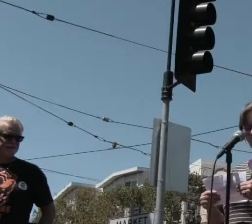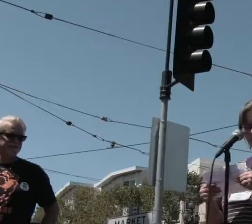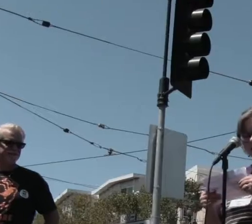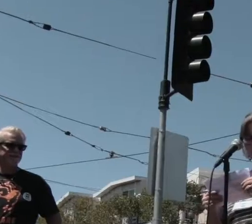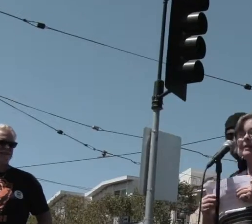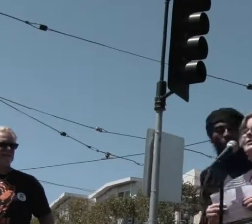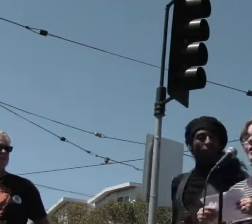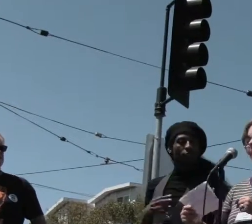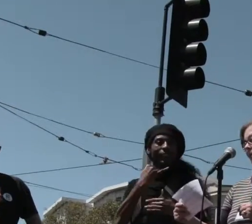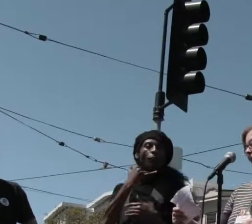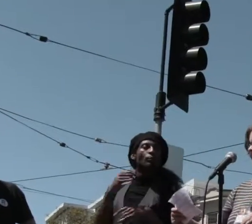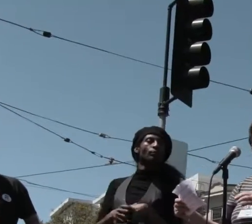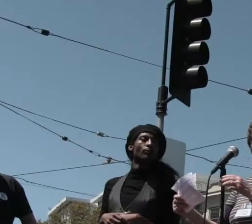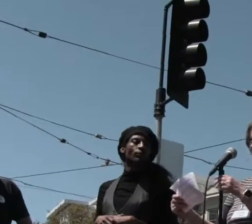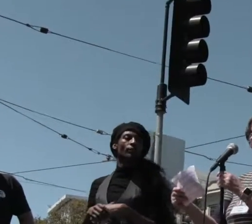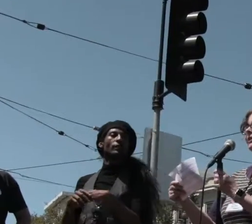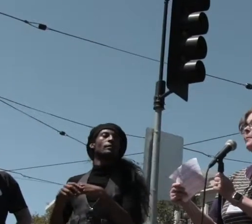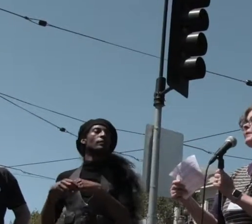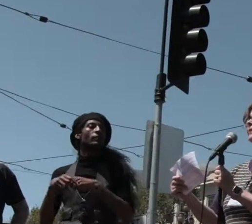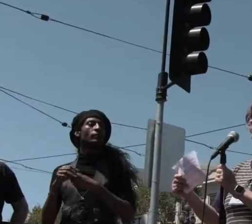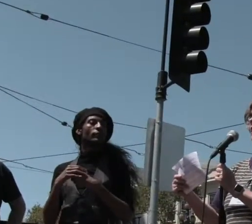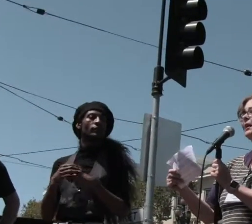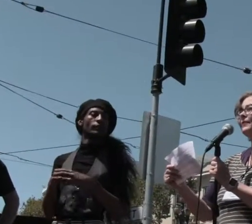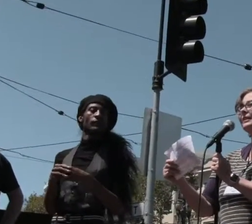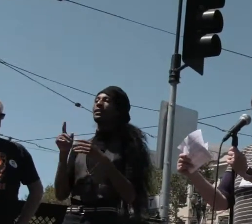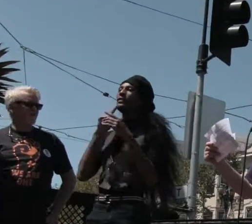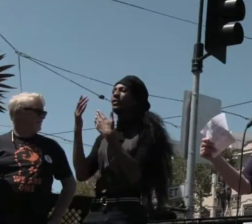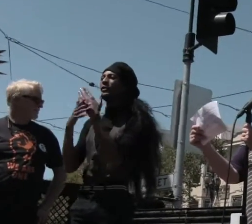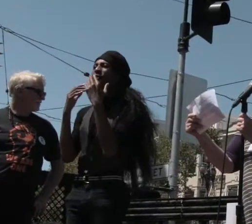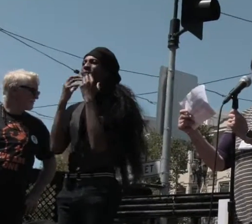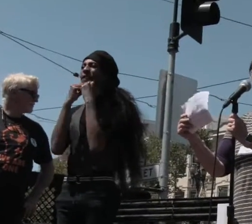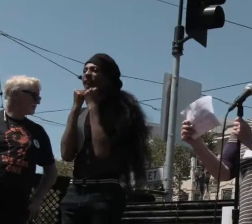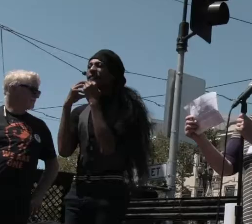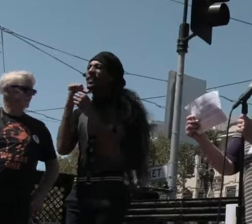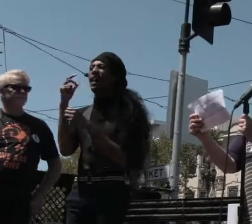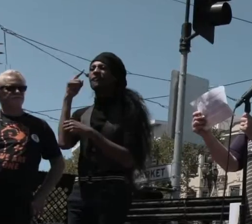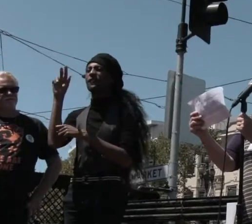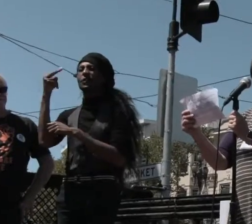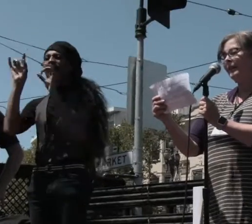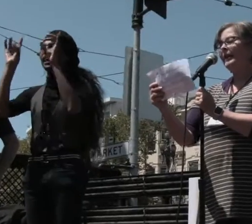Elie Wiesel is quoted as saying: "The opposite of love is not hate, it is indifference."